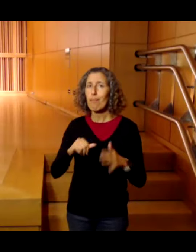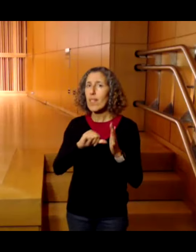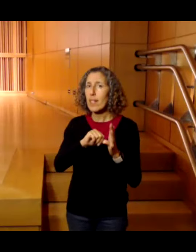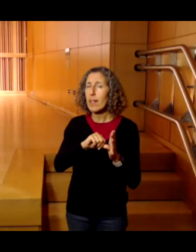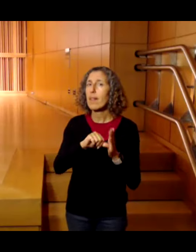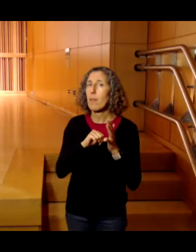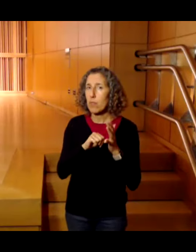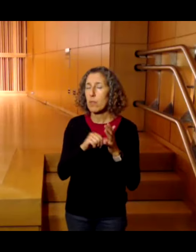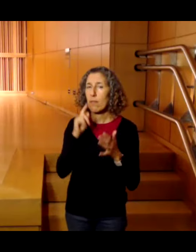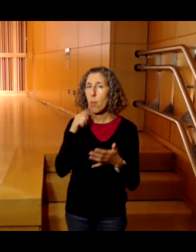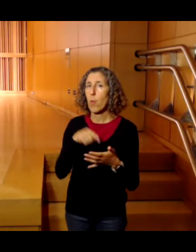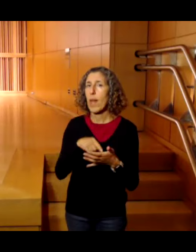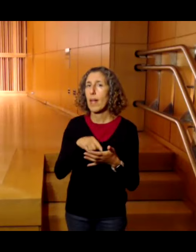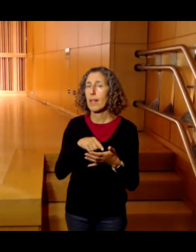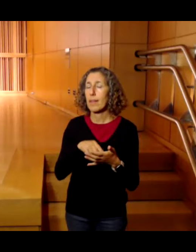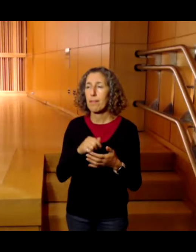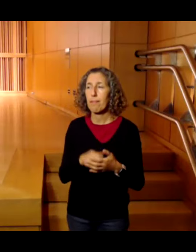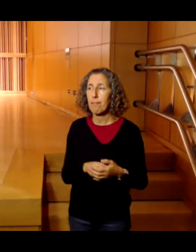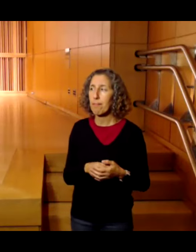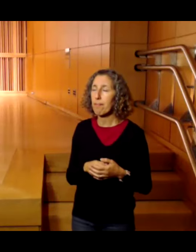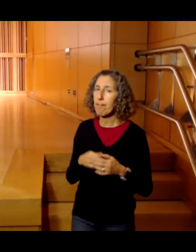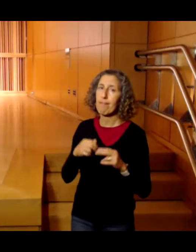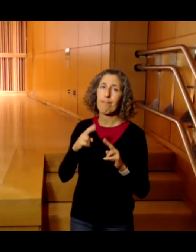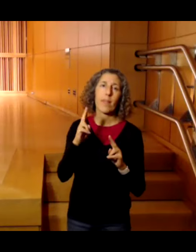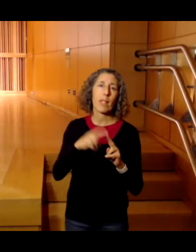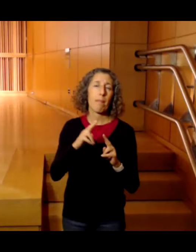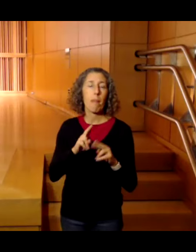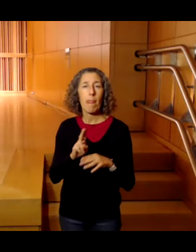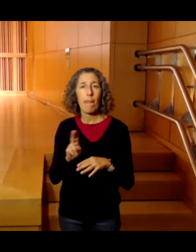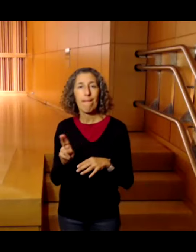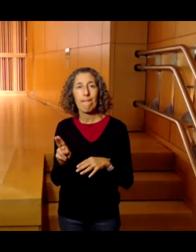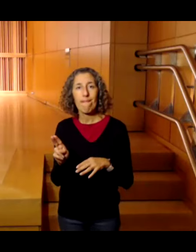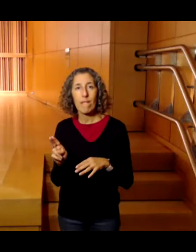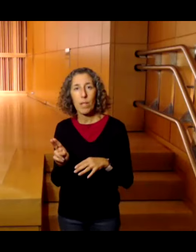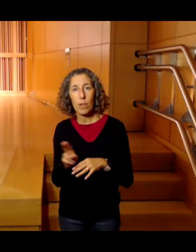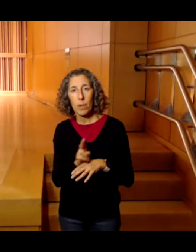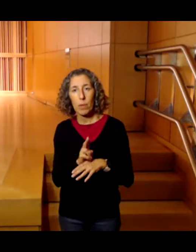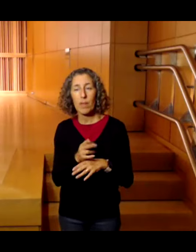exemplary in its brilliant uses of the erotic, in the service of a scholarly.